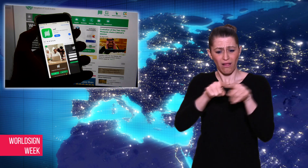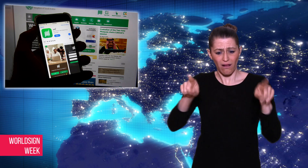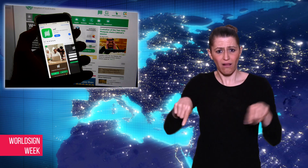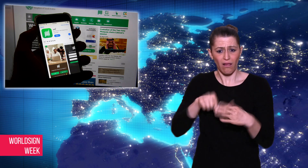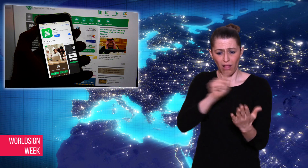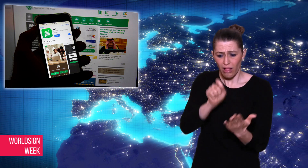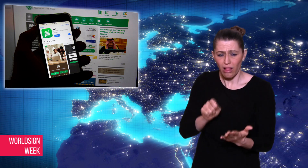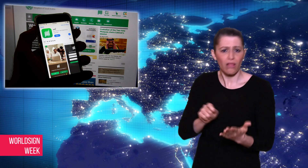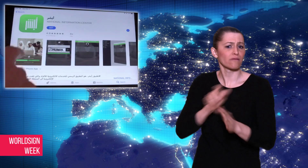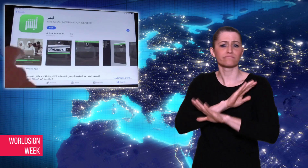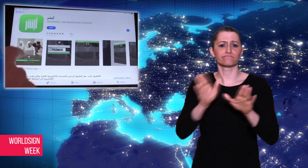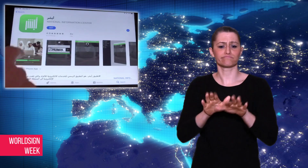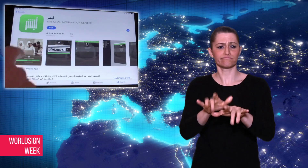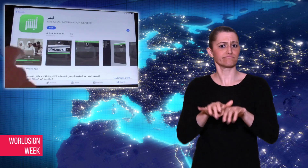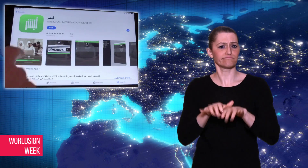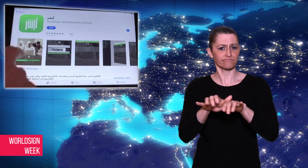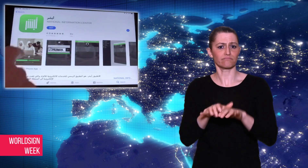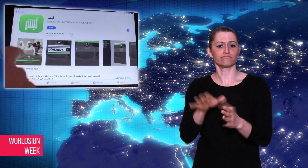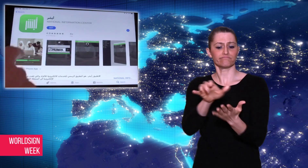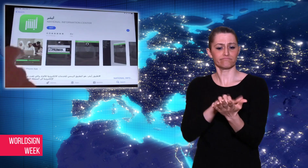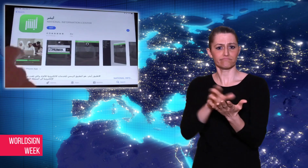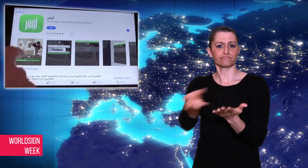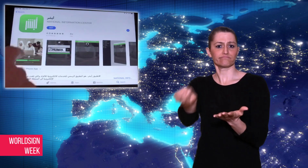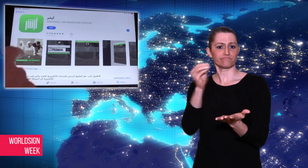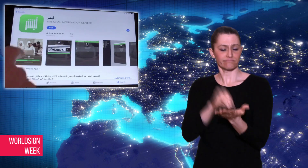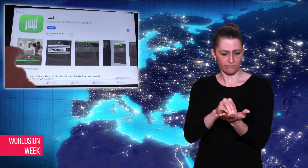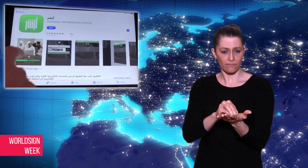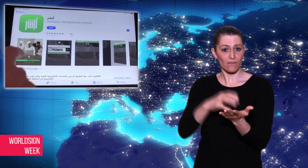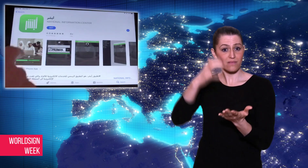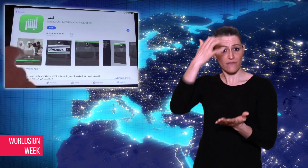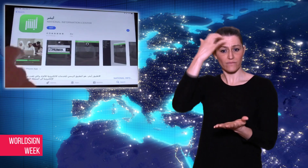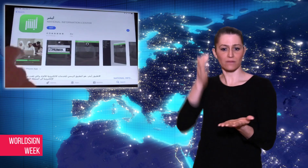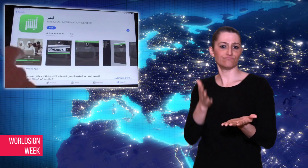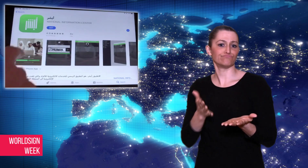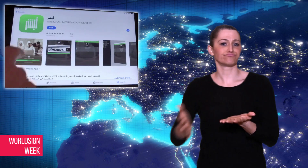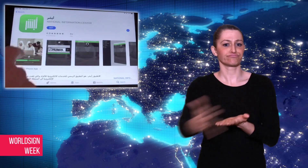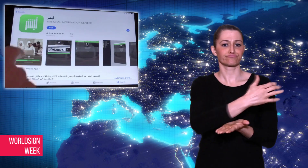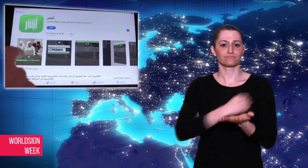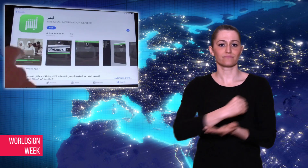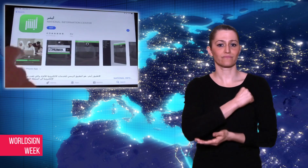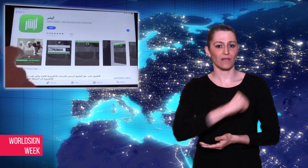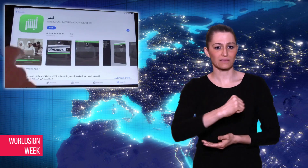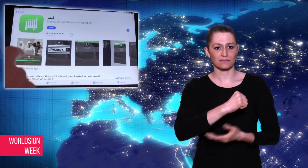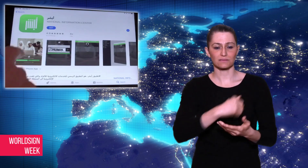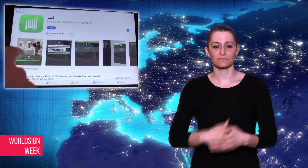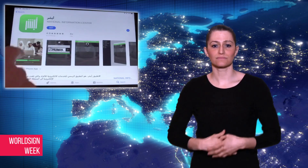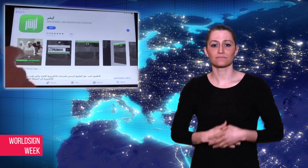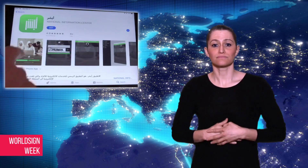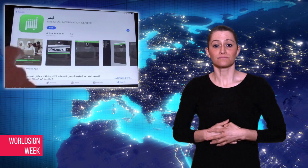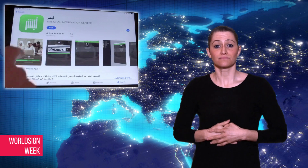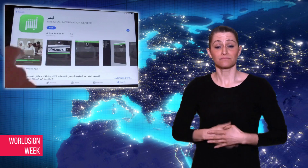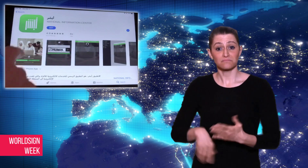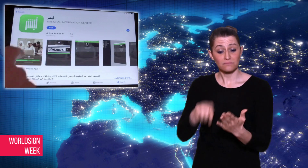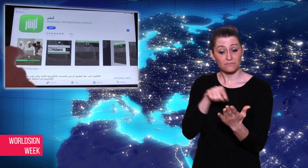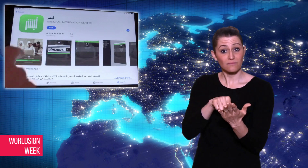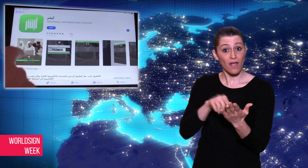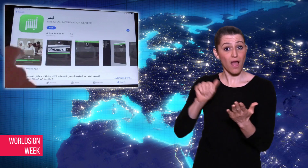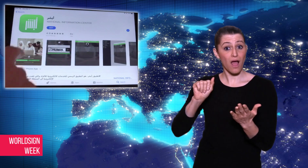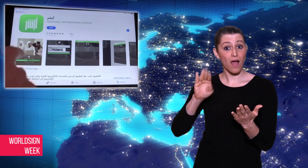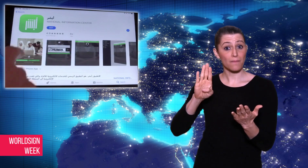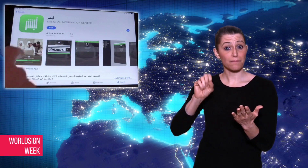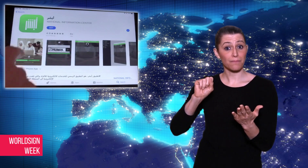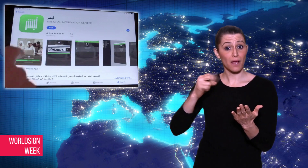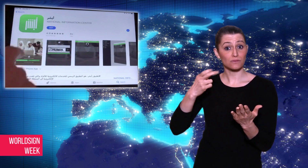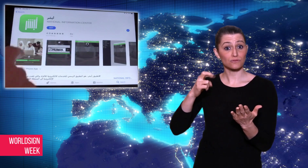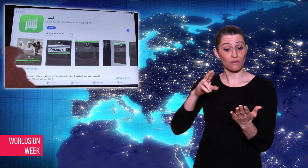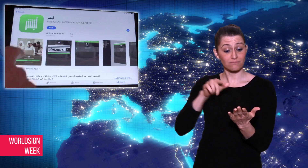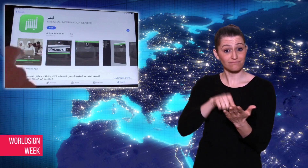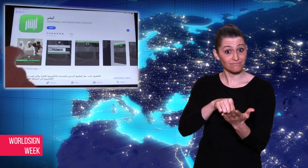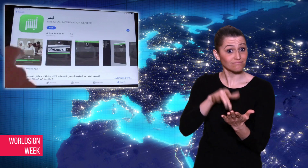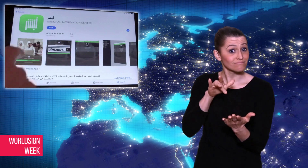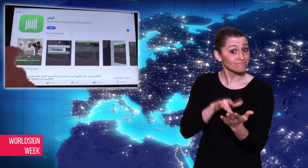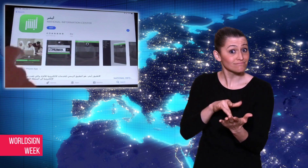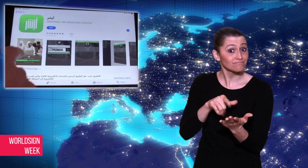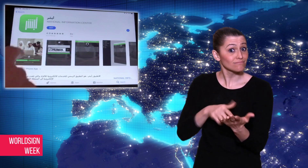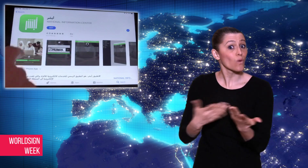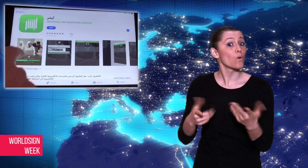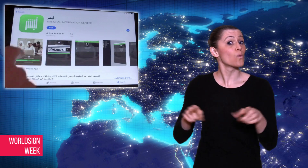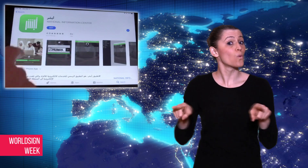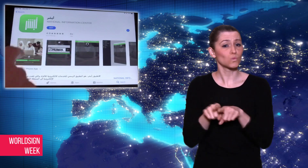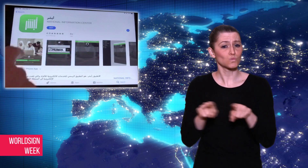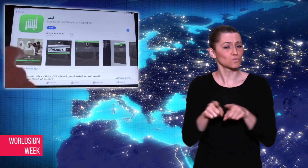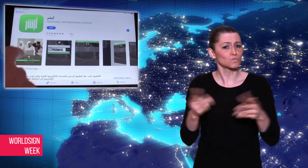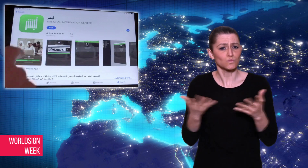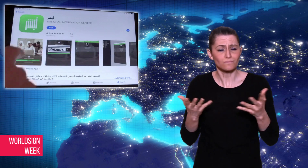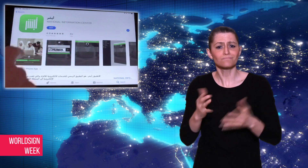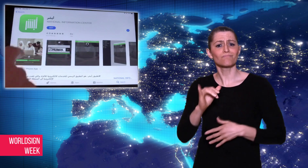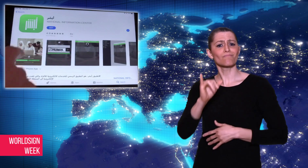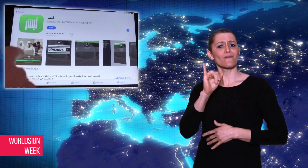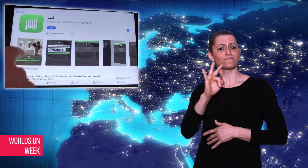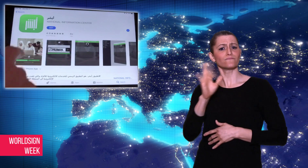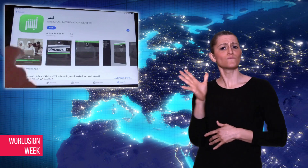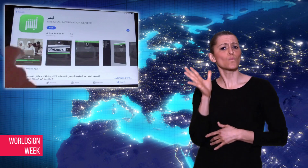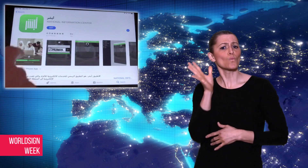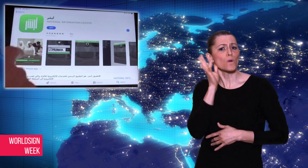app also allows male Saudi citizens to grant permission to